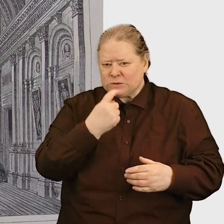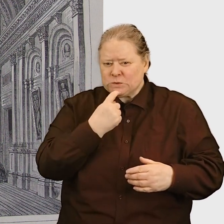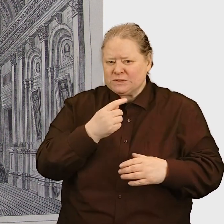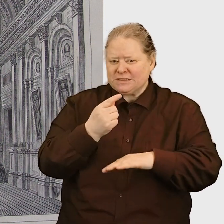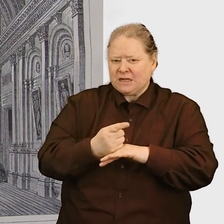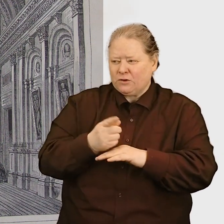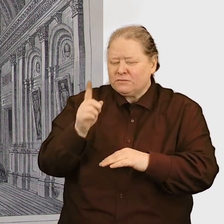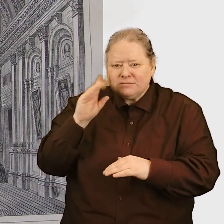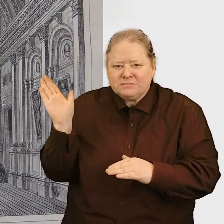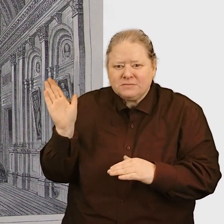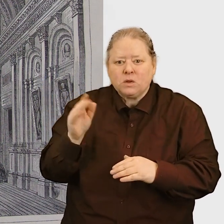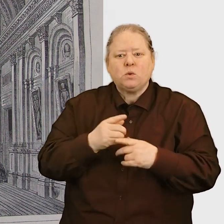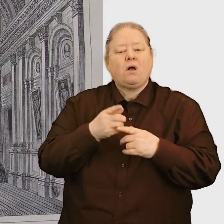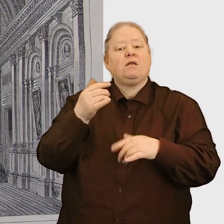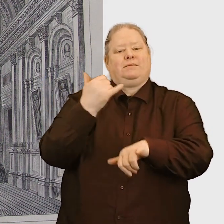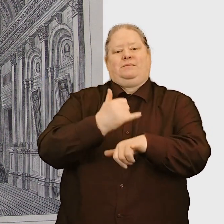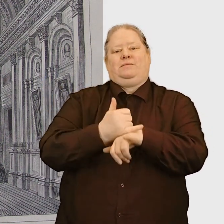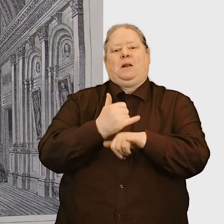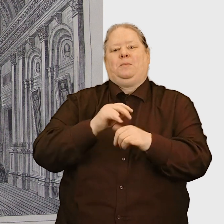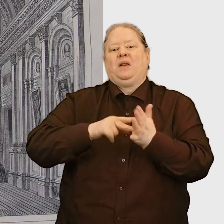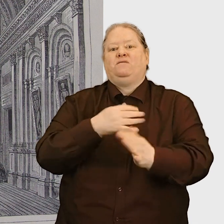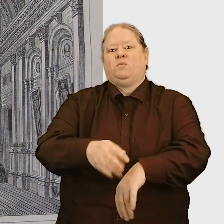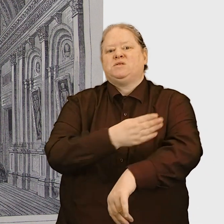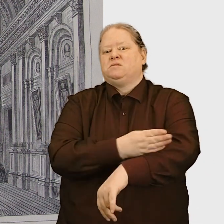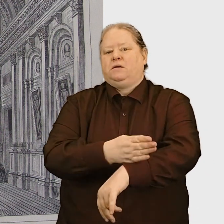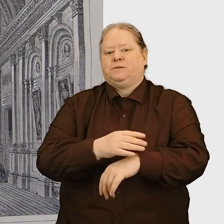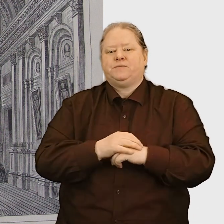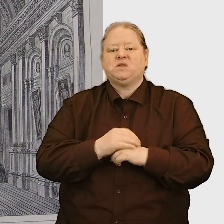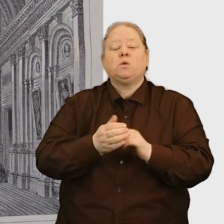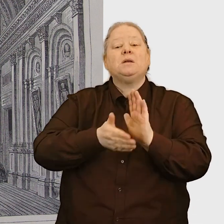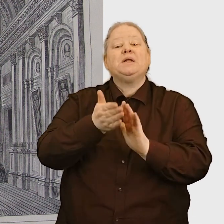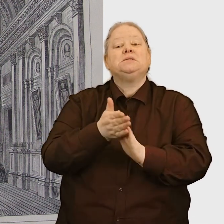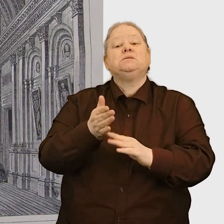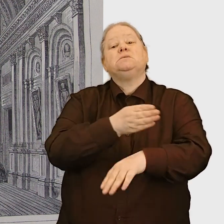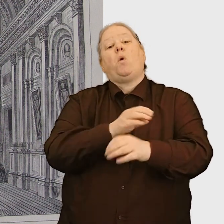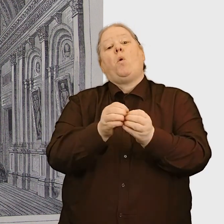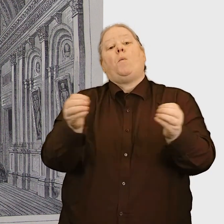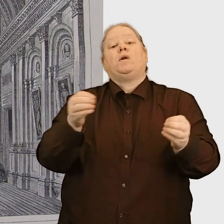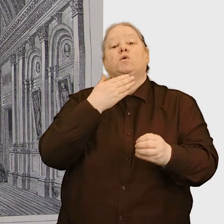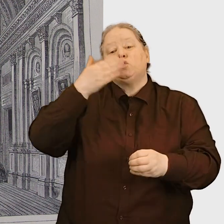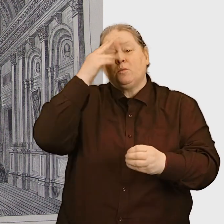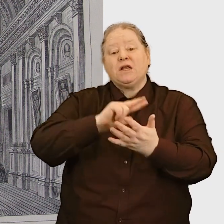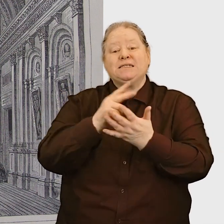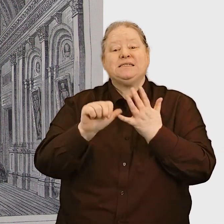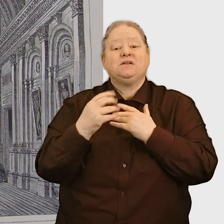room, so they obviously hadn't planned them from the beginning. So the building opened in the summer of 1864 and the same year